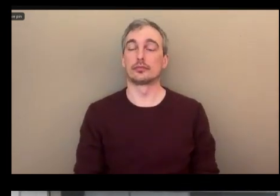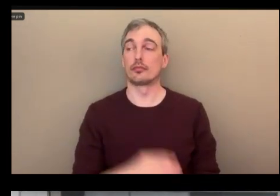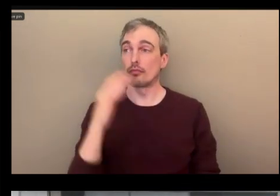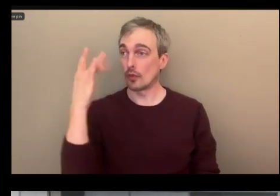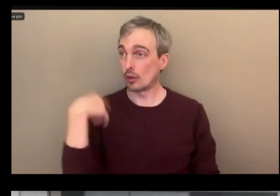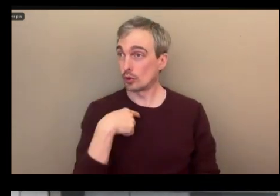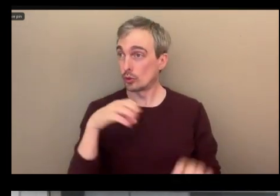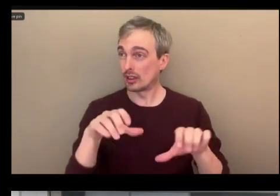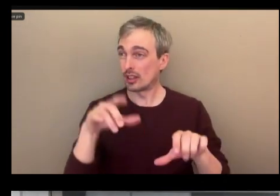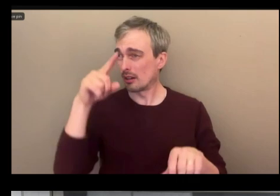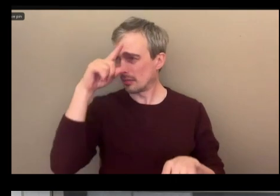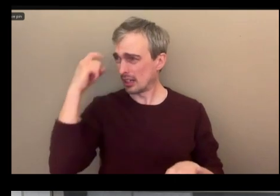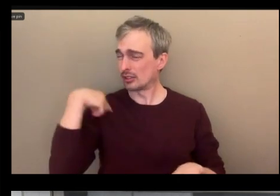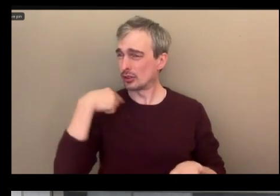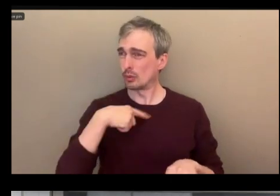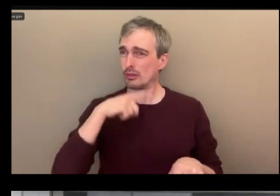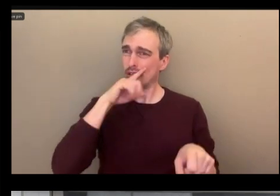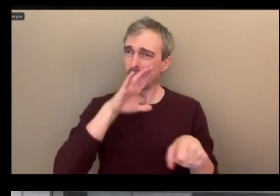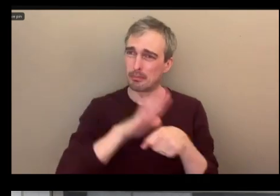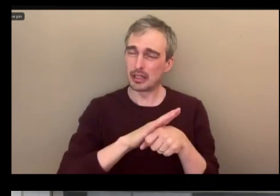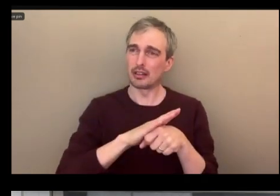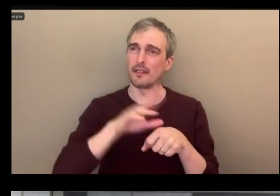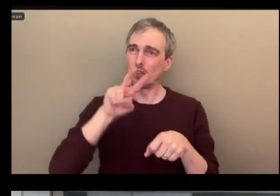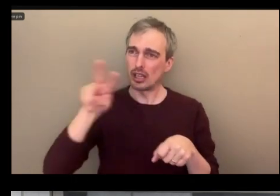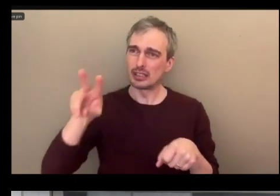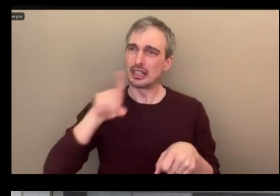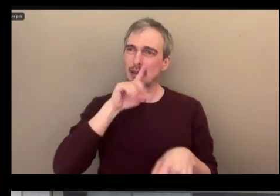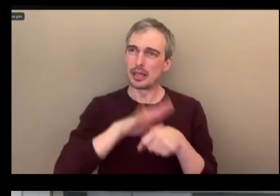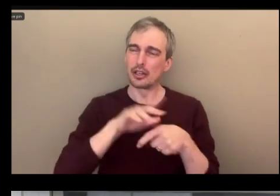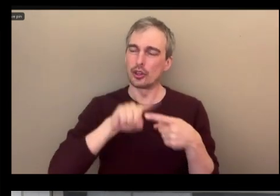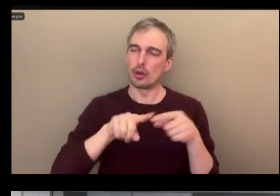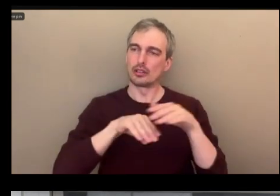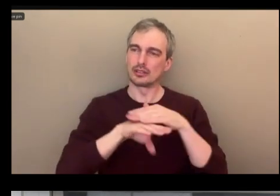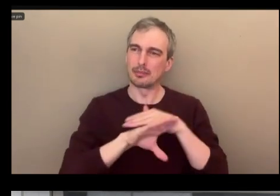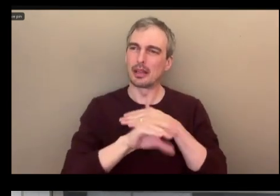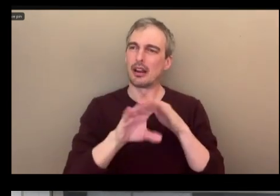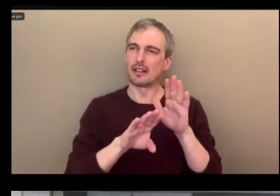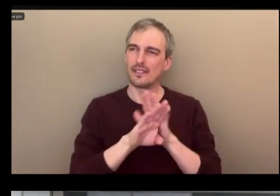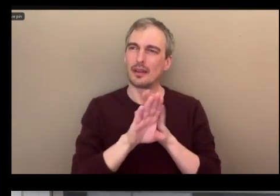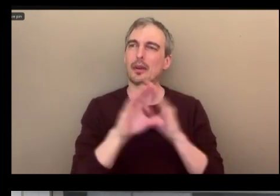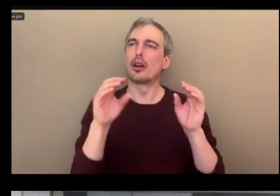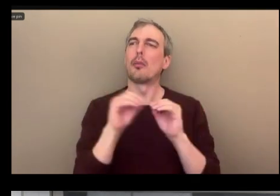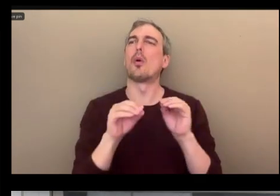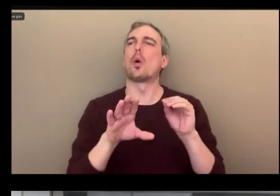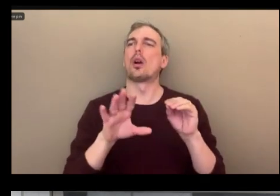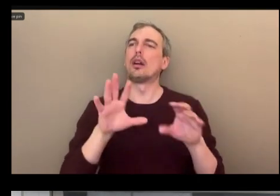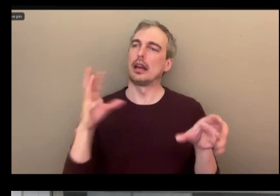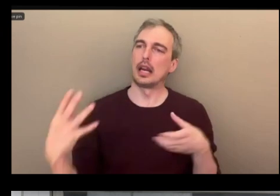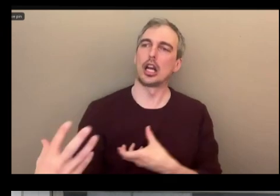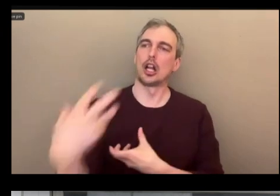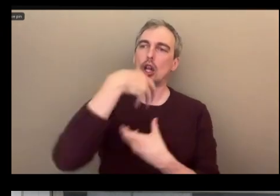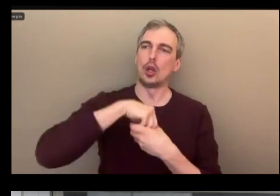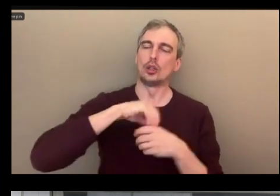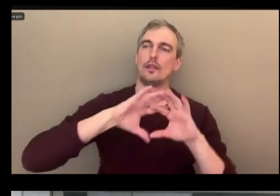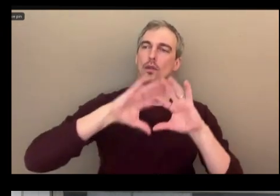Because at the end of the day, to making a more inclusive world -- it really takes technology, it takes people, and it takes processes to